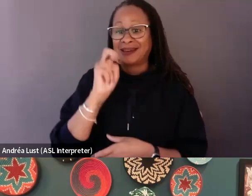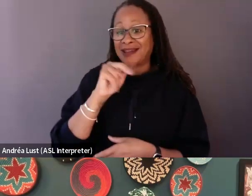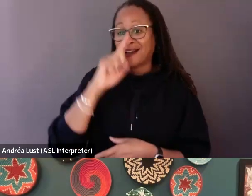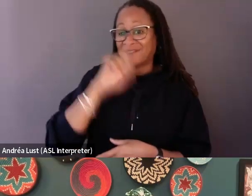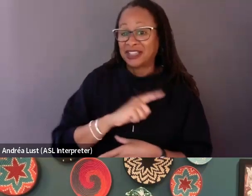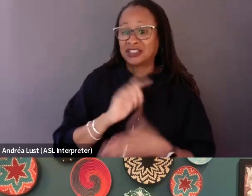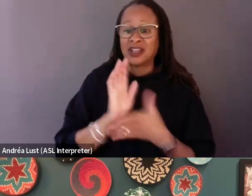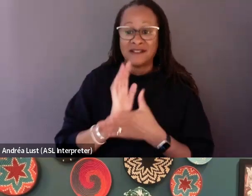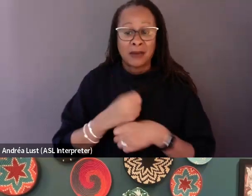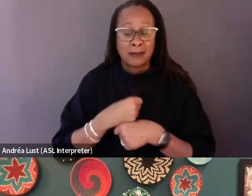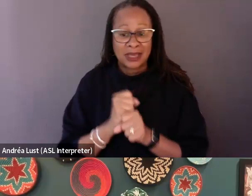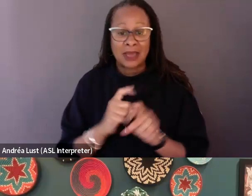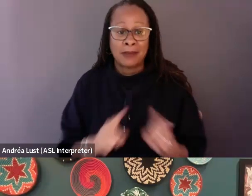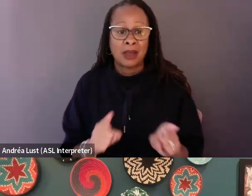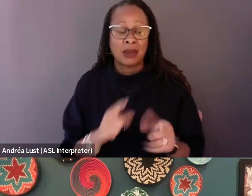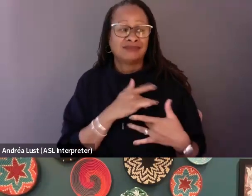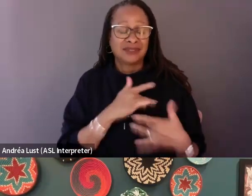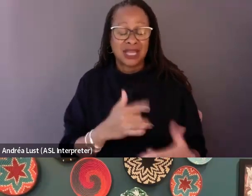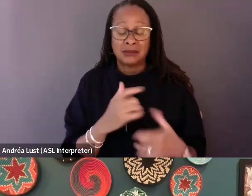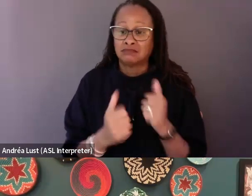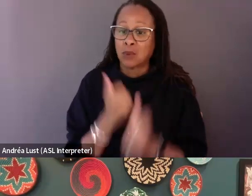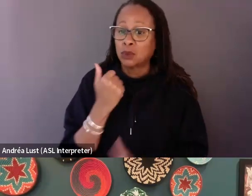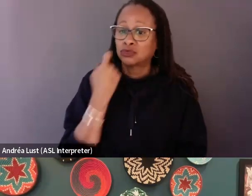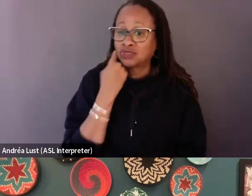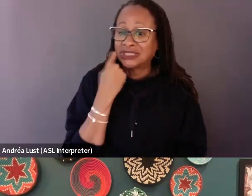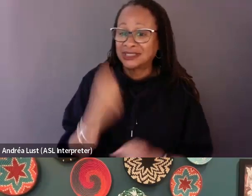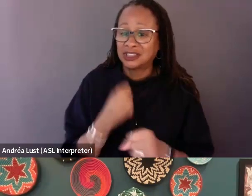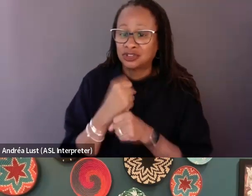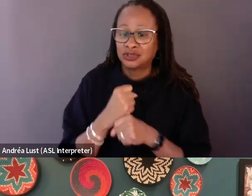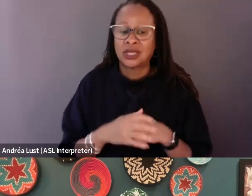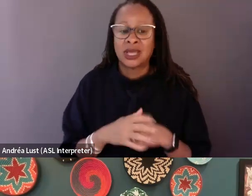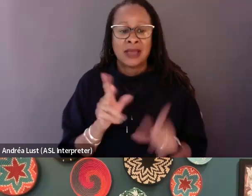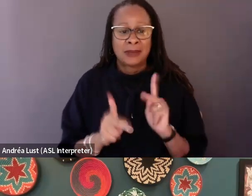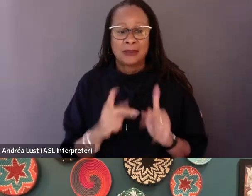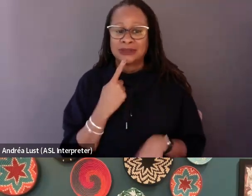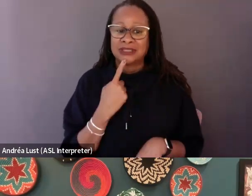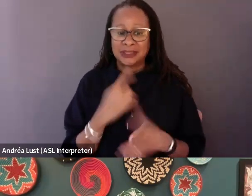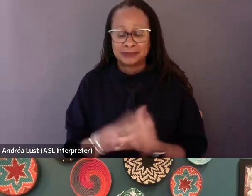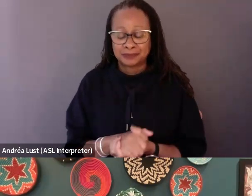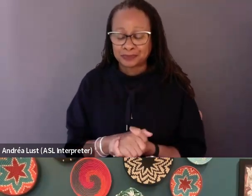But it's mostly been in recent years where I think people, say in maybe Europe